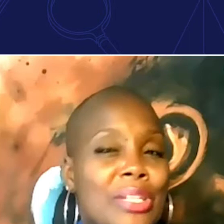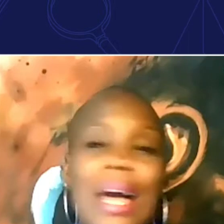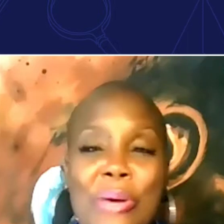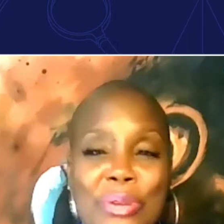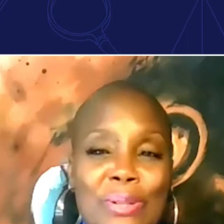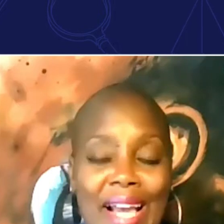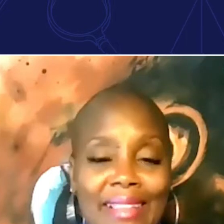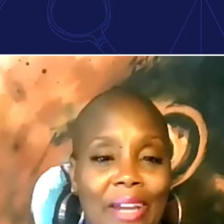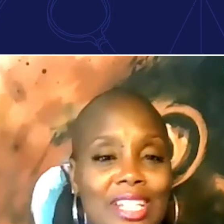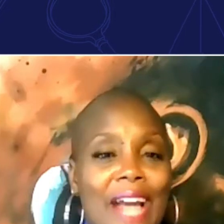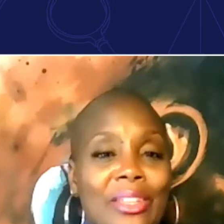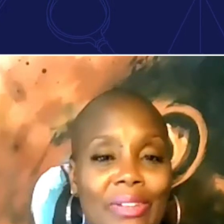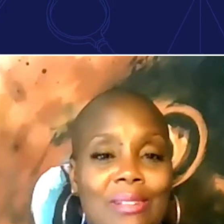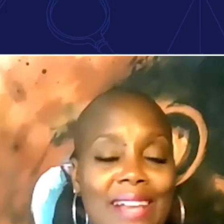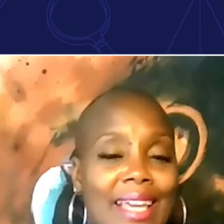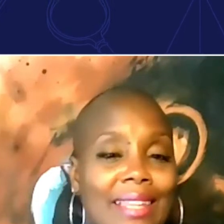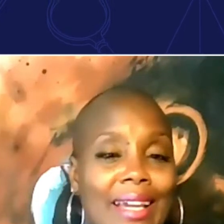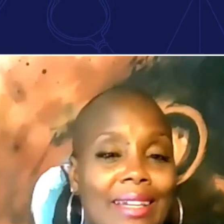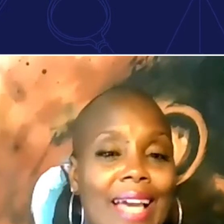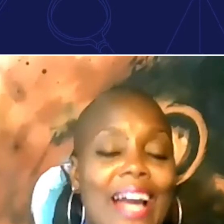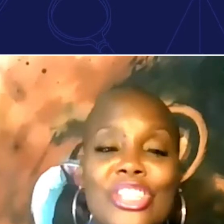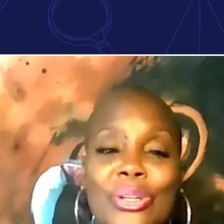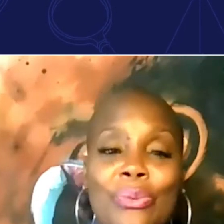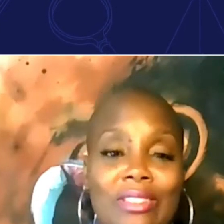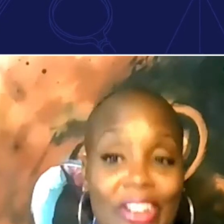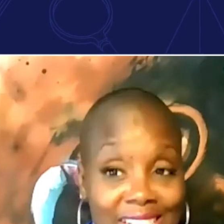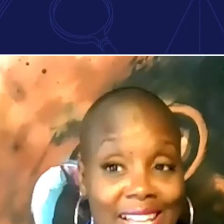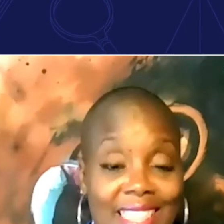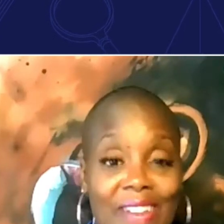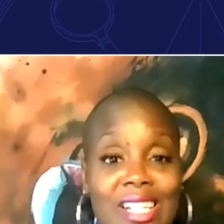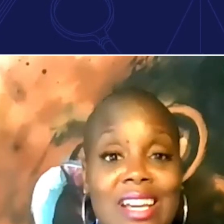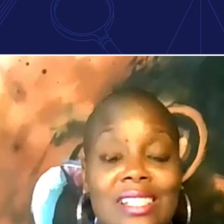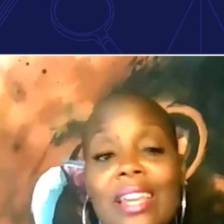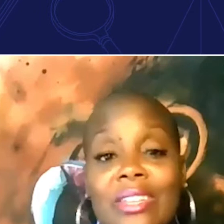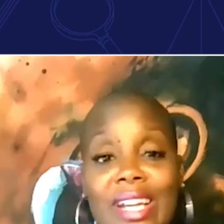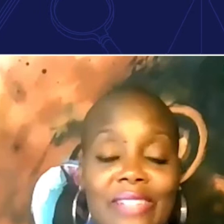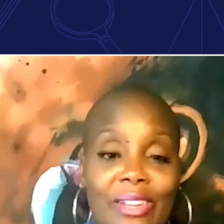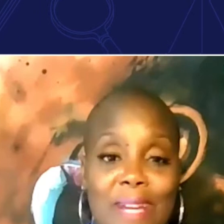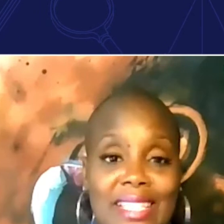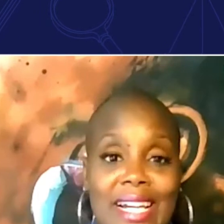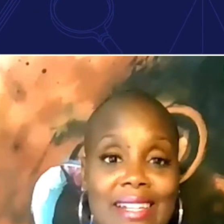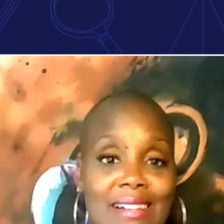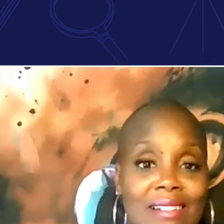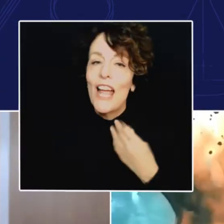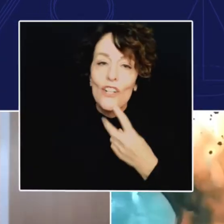and so I don't know sign language, how do you feel about that? Like, I heard you were learning sign language. So how do you actually feel about that?